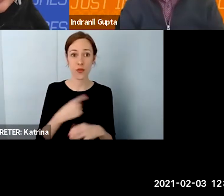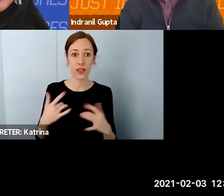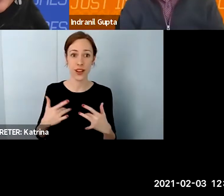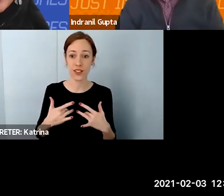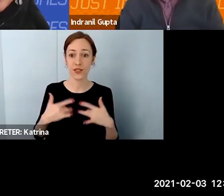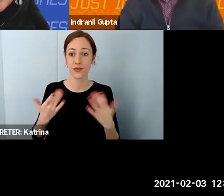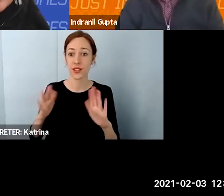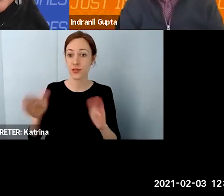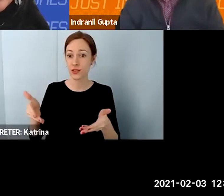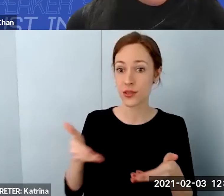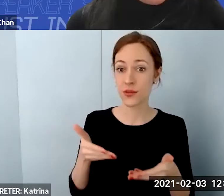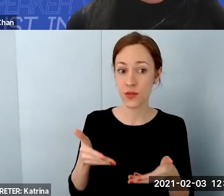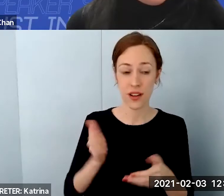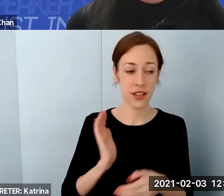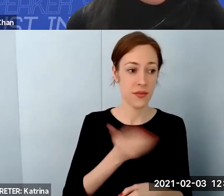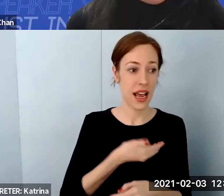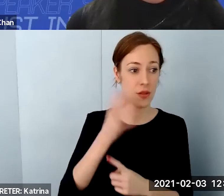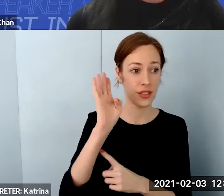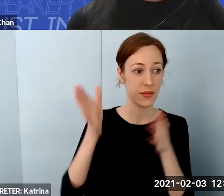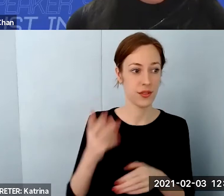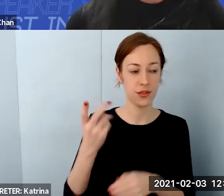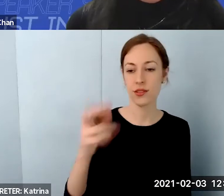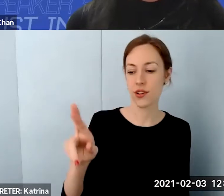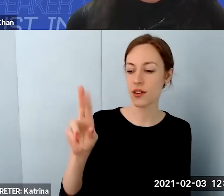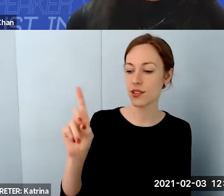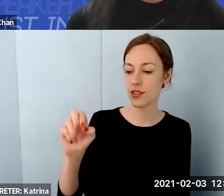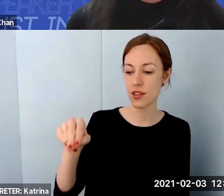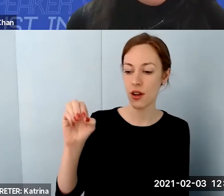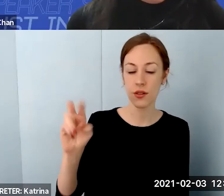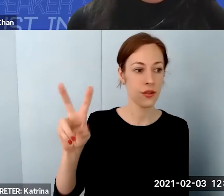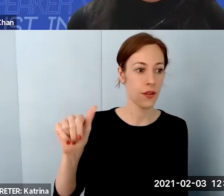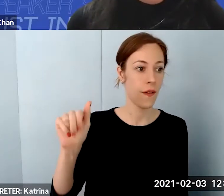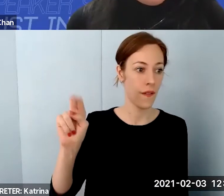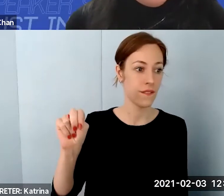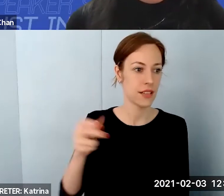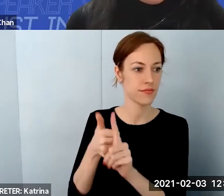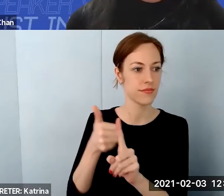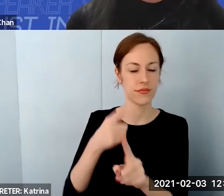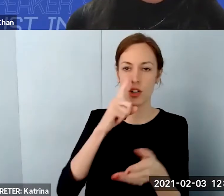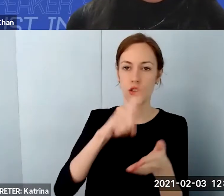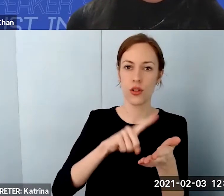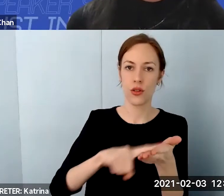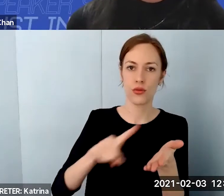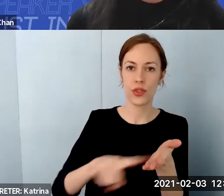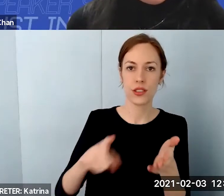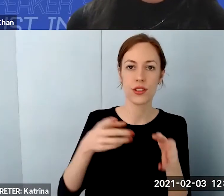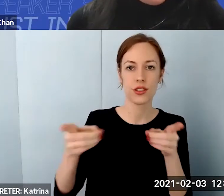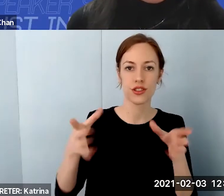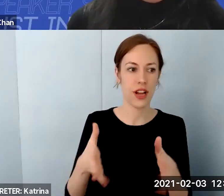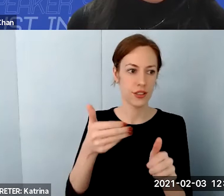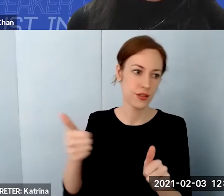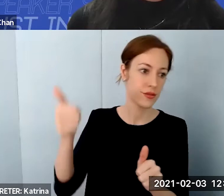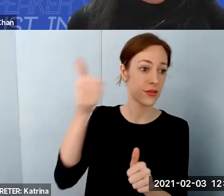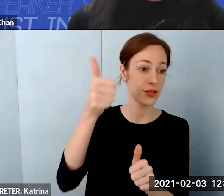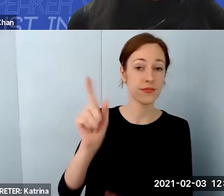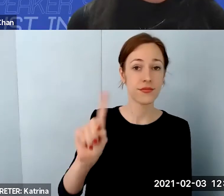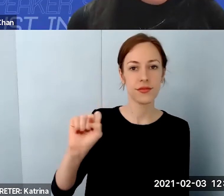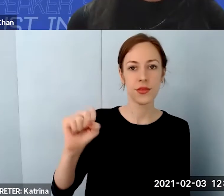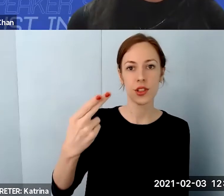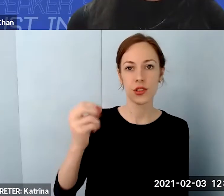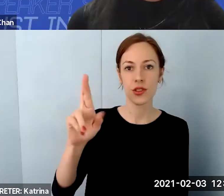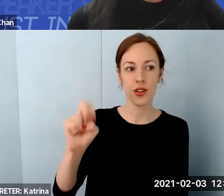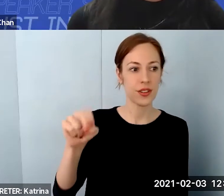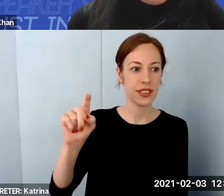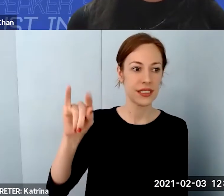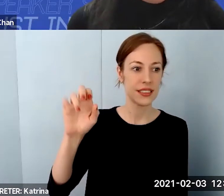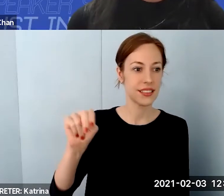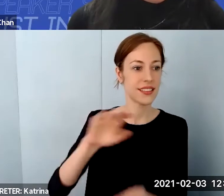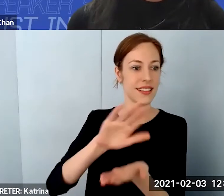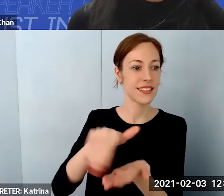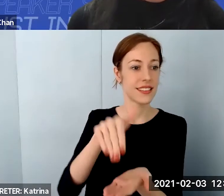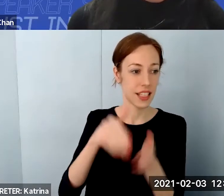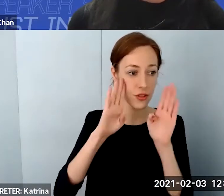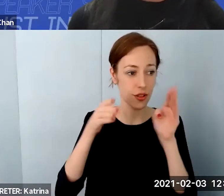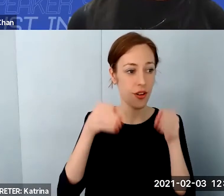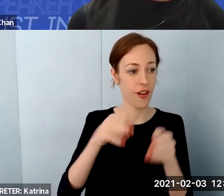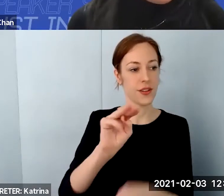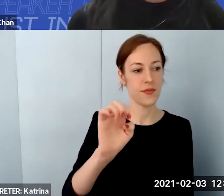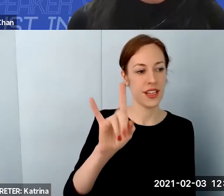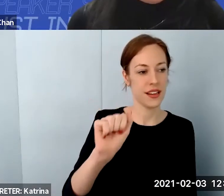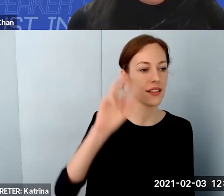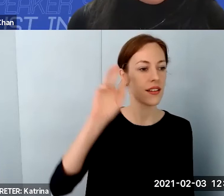She's a leading scholar of online extremism and Mrs disinformation campaigns and our work has been showcased in a wide array of academic journals, as well as media outlets from the New York Times and The Washington Post, to the Atlantic and rolling stone